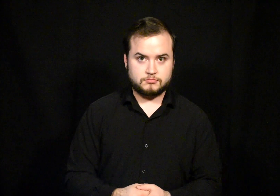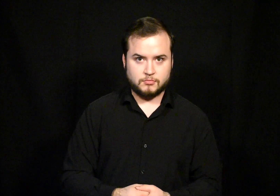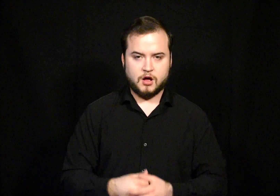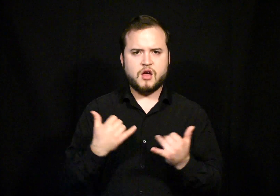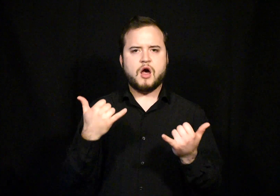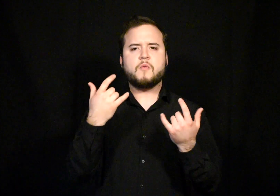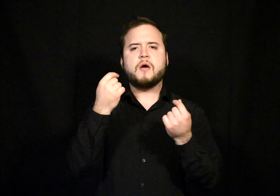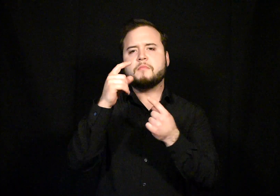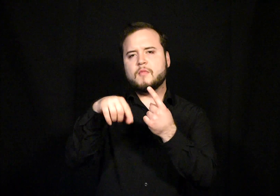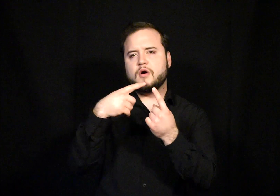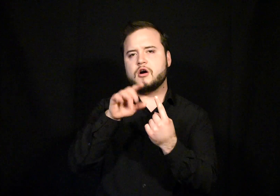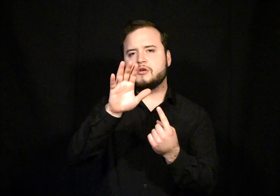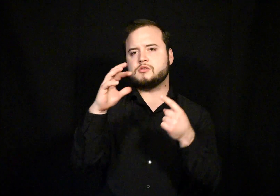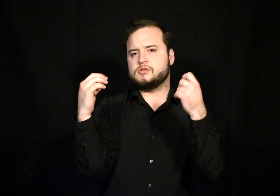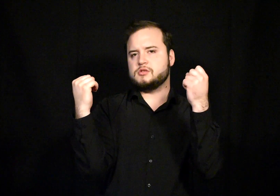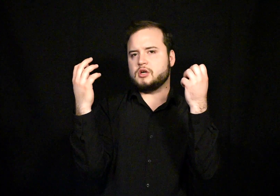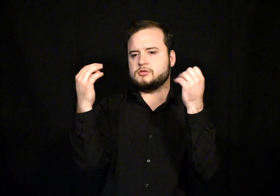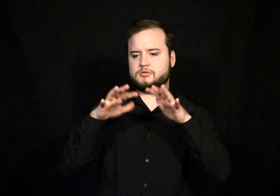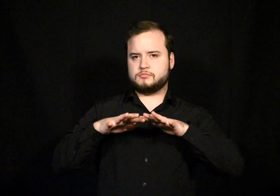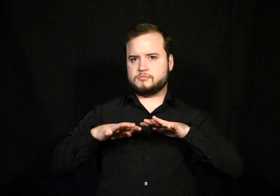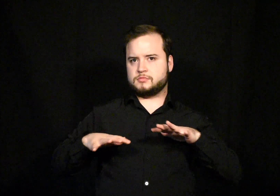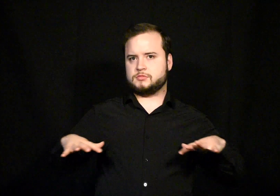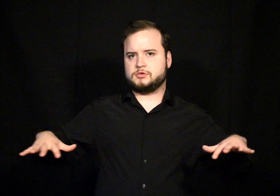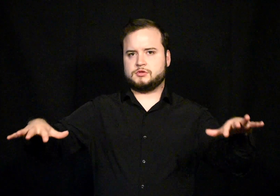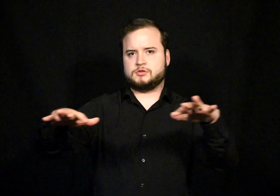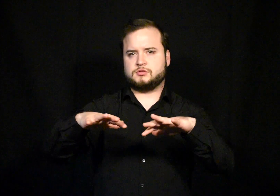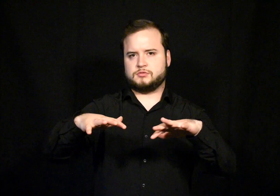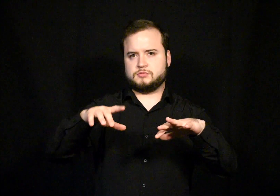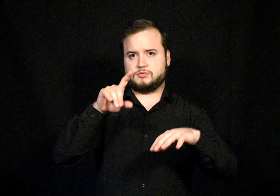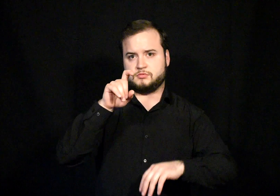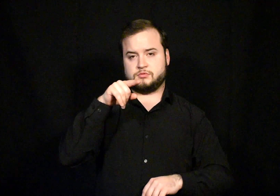Now - what about your sign space?